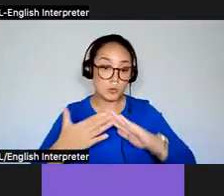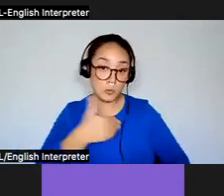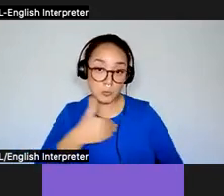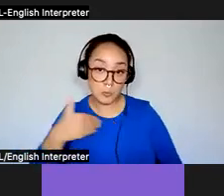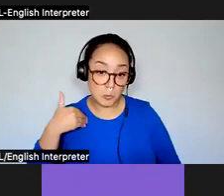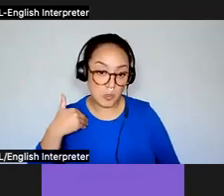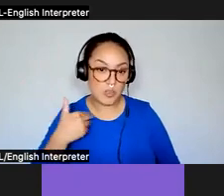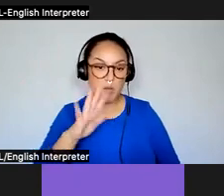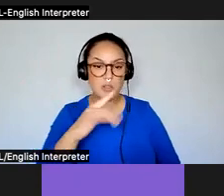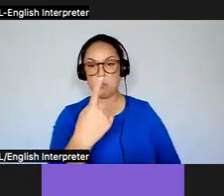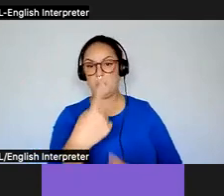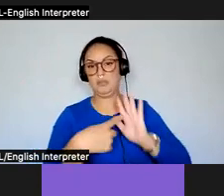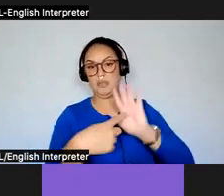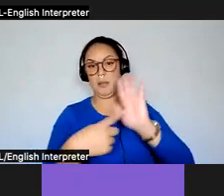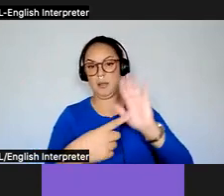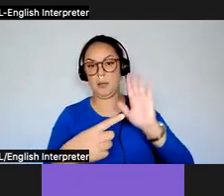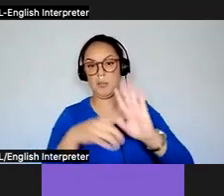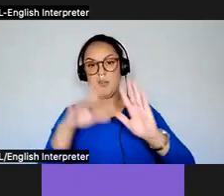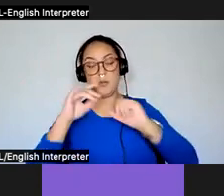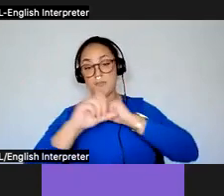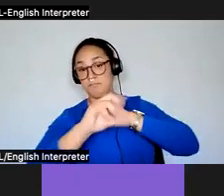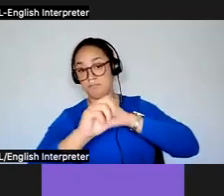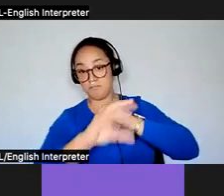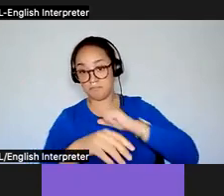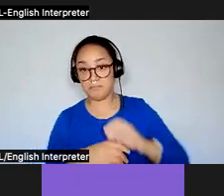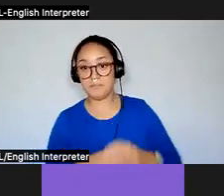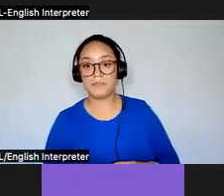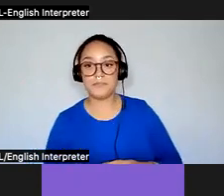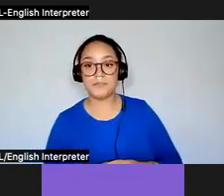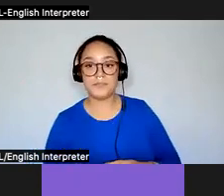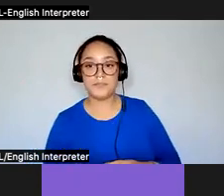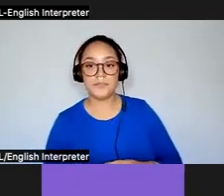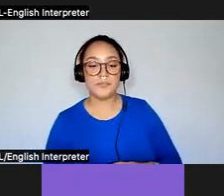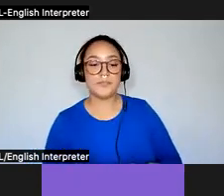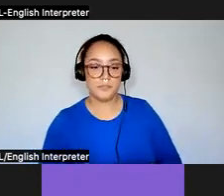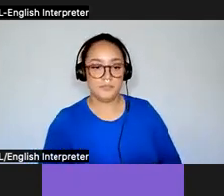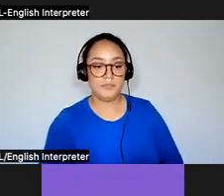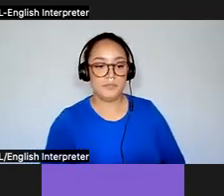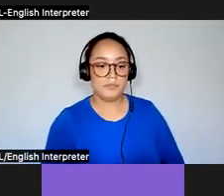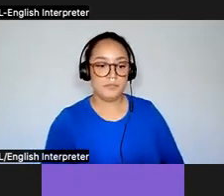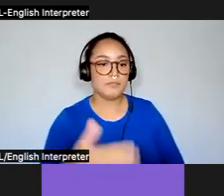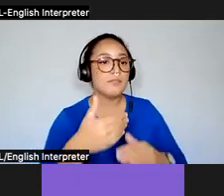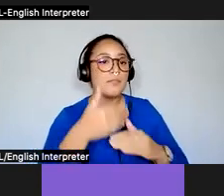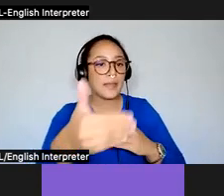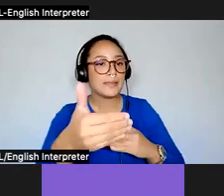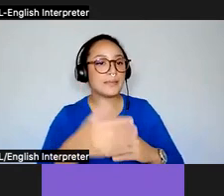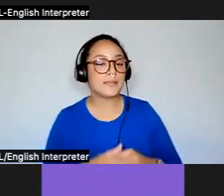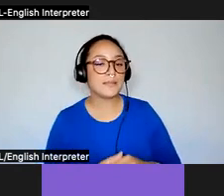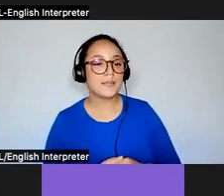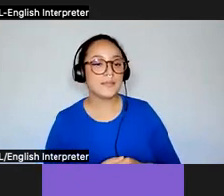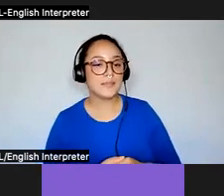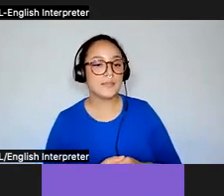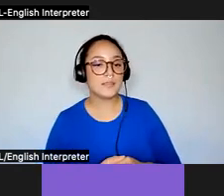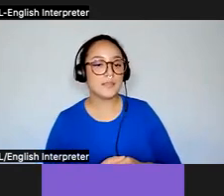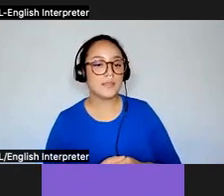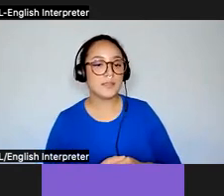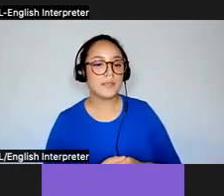Maybe we'll go to the next slide.